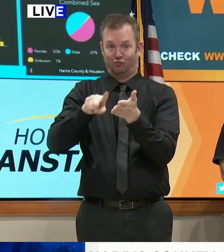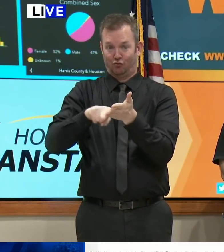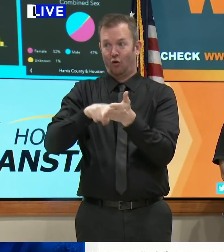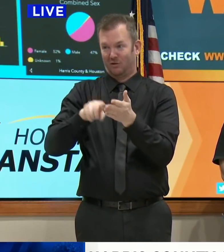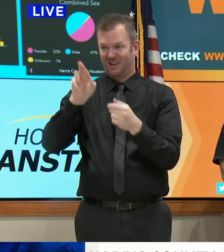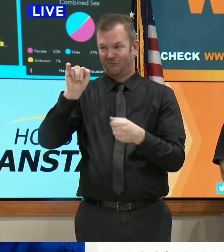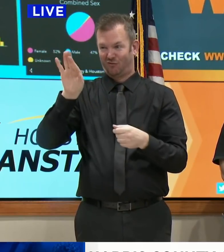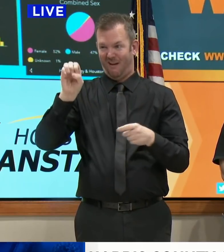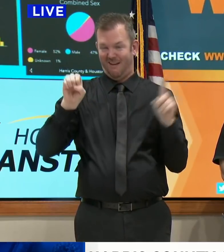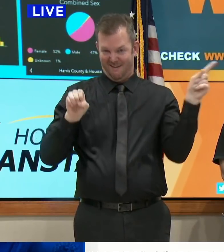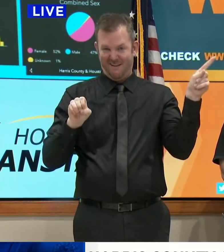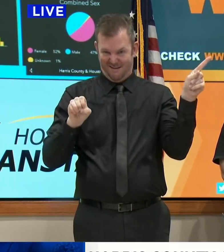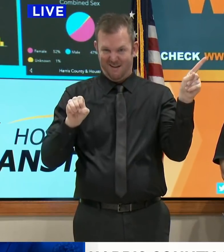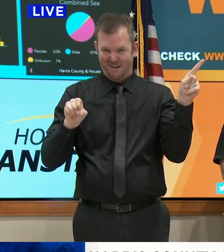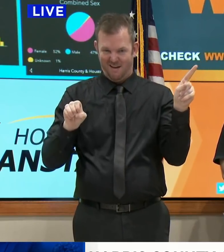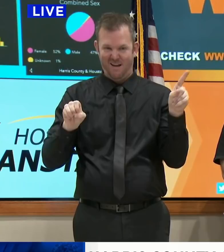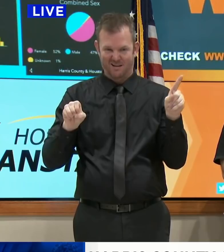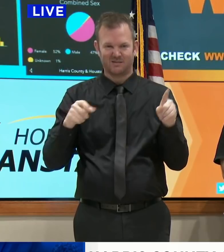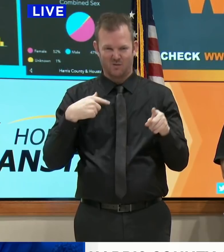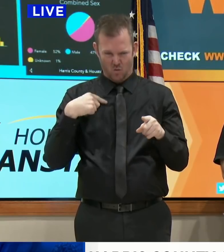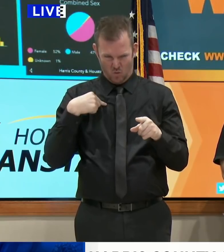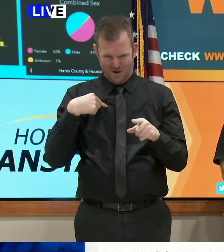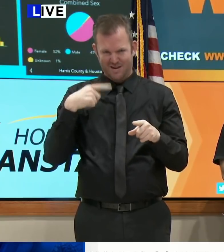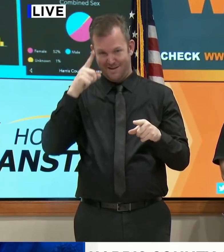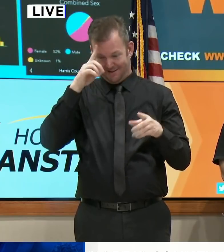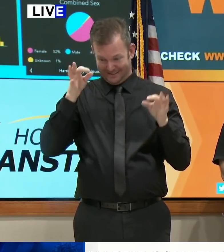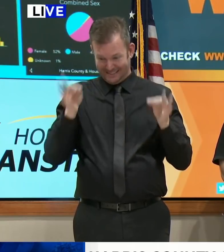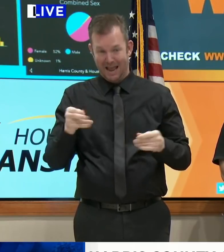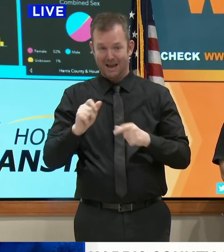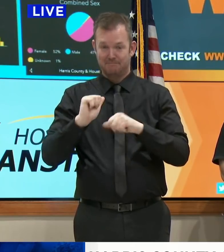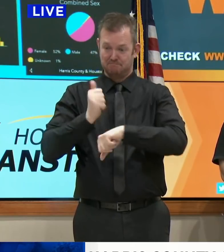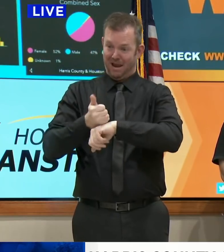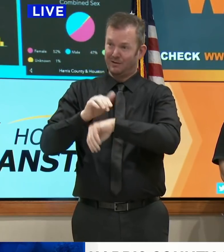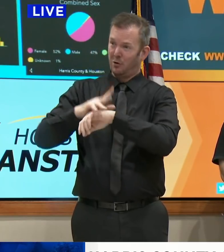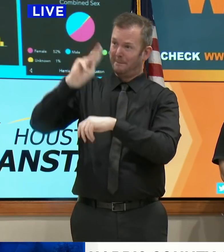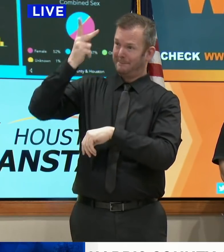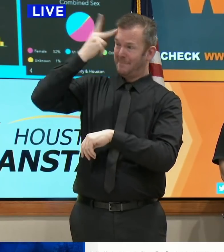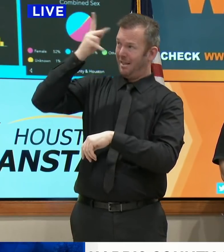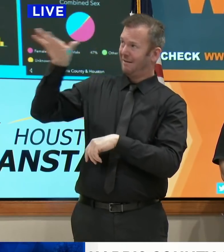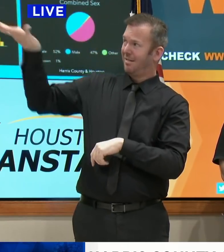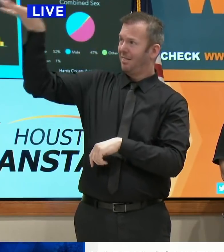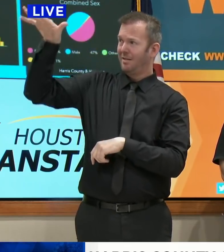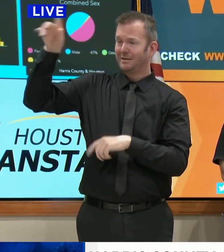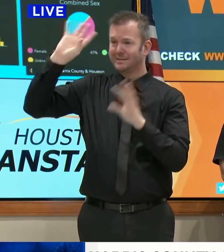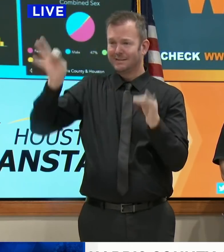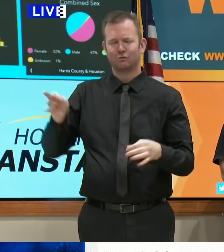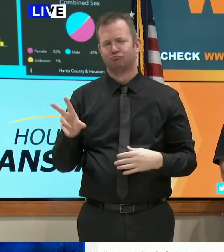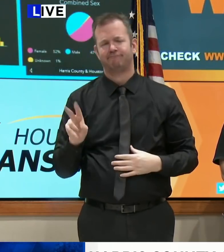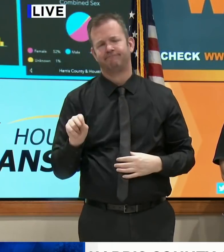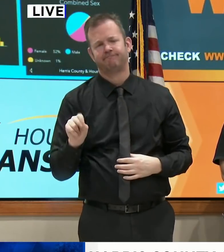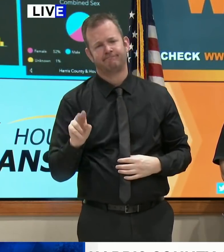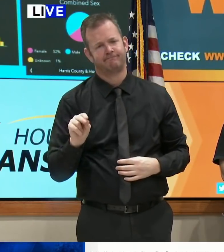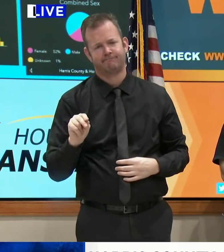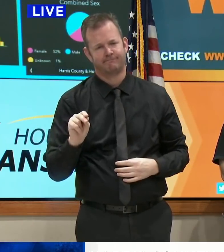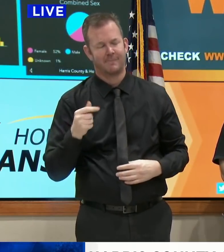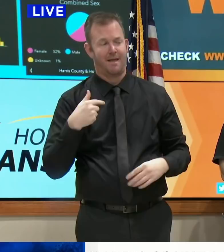at this point and they were decisions that were unpopular decisions that were unpopular but as always and I mentioned but as always and I mentioned that right now I don’t make that right now I don’t make decisions based